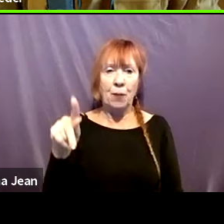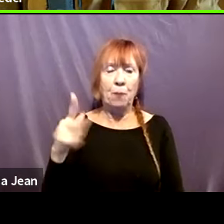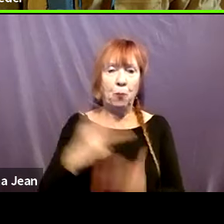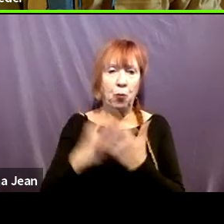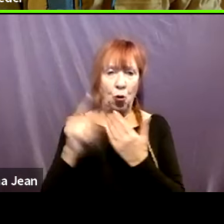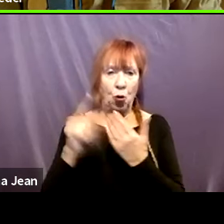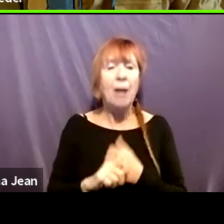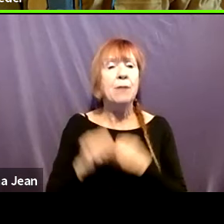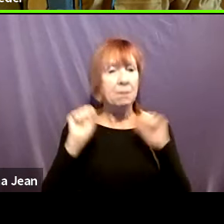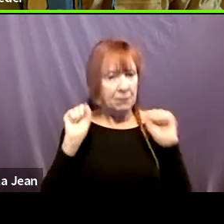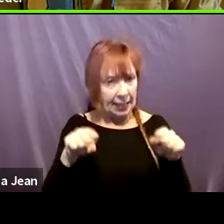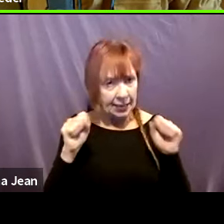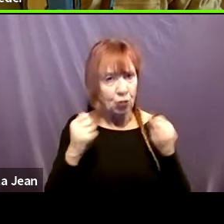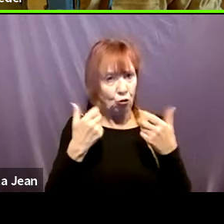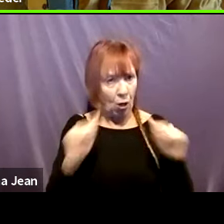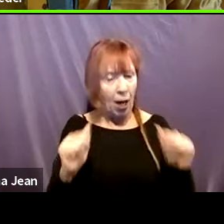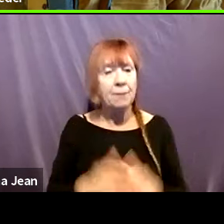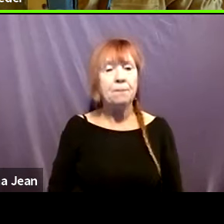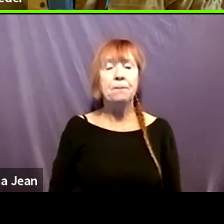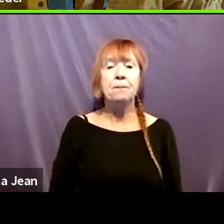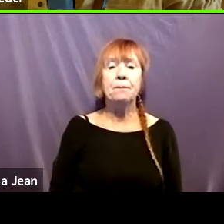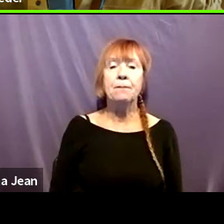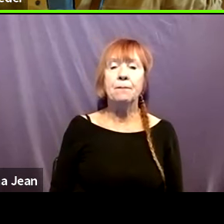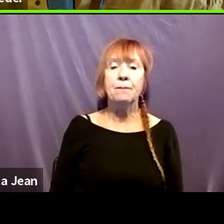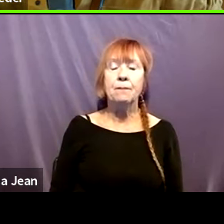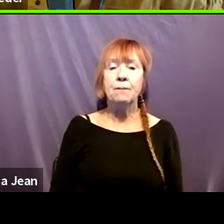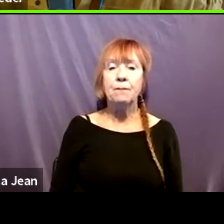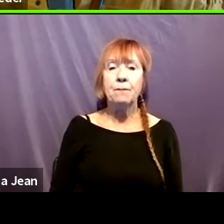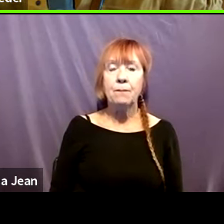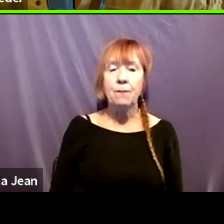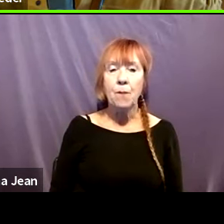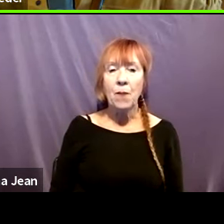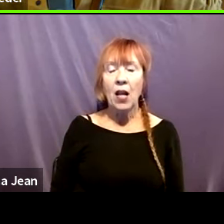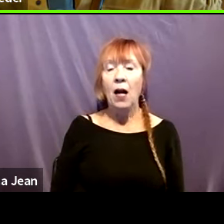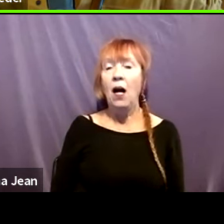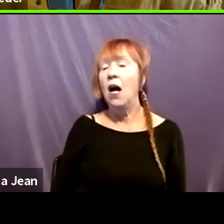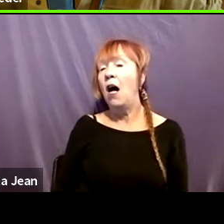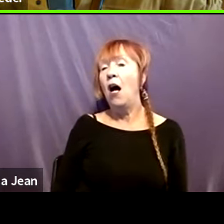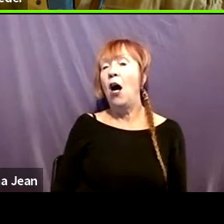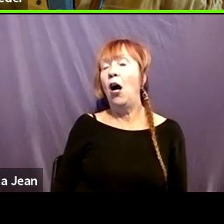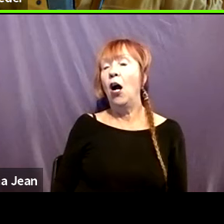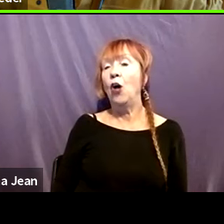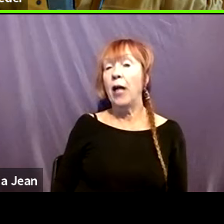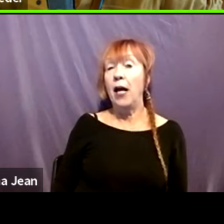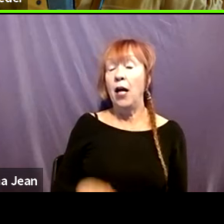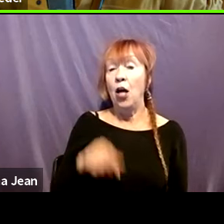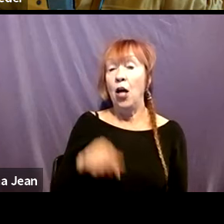especially since you're getting to direct, your new show is on TV, right?